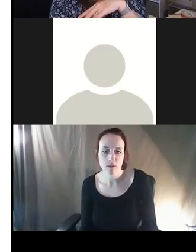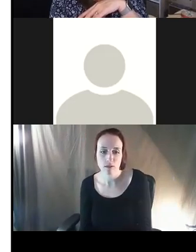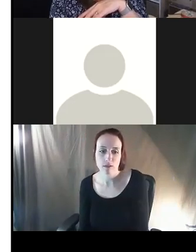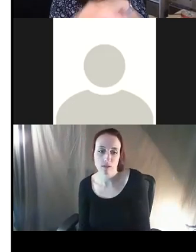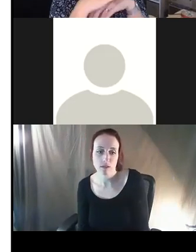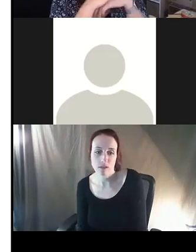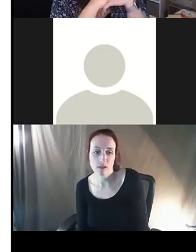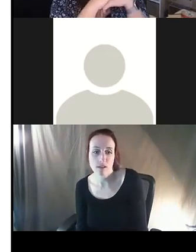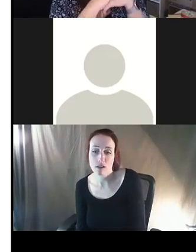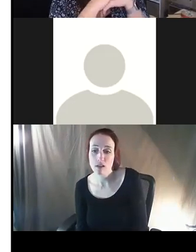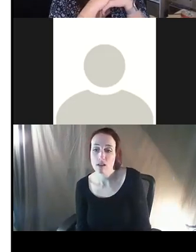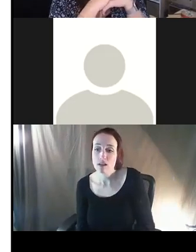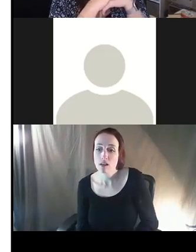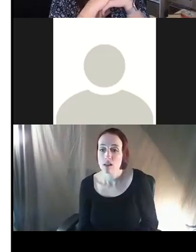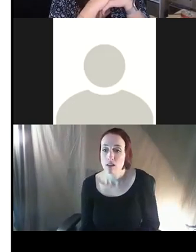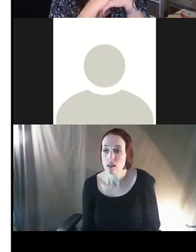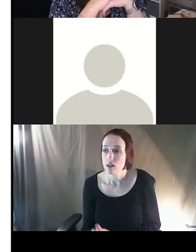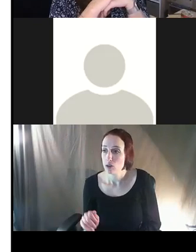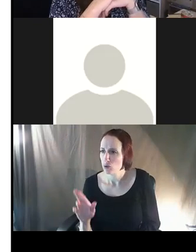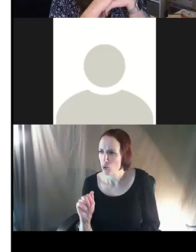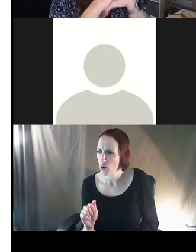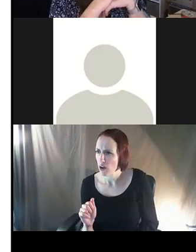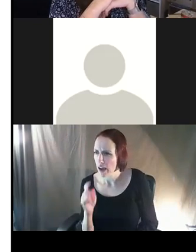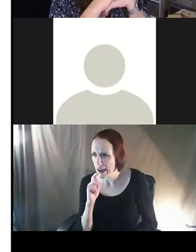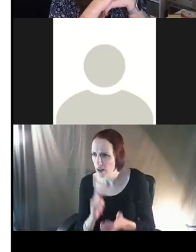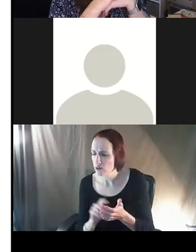Laura, I saw your comment about the use of a